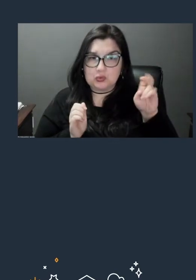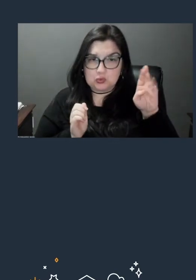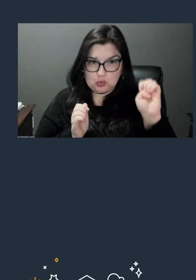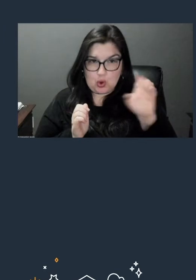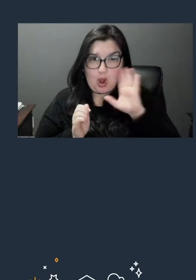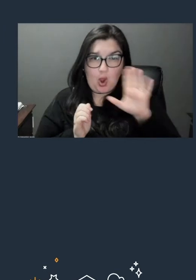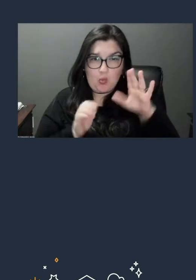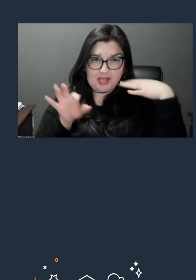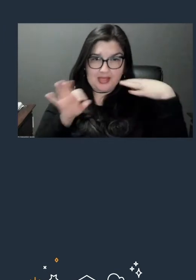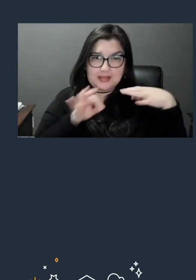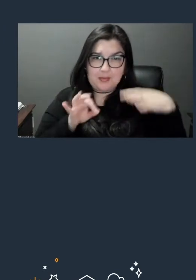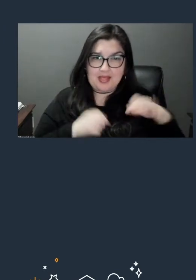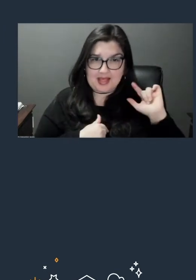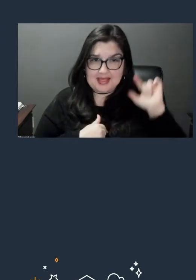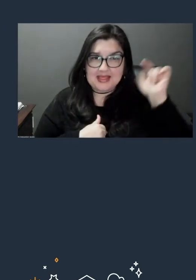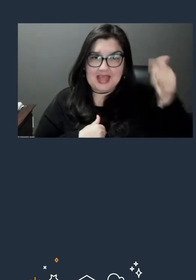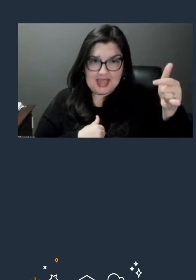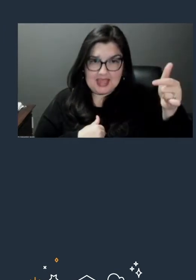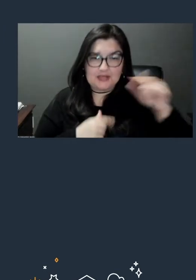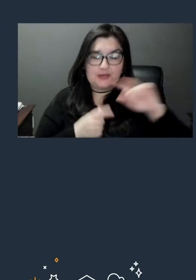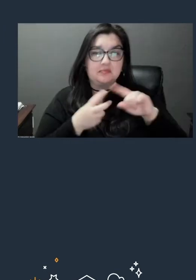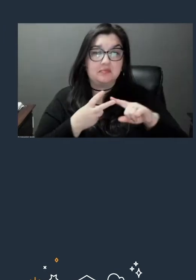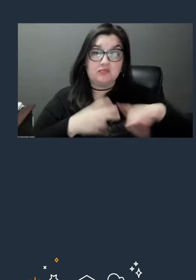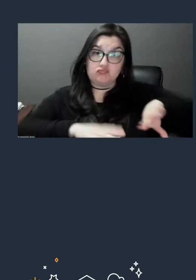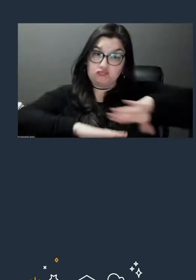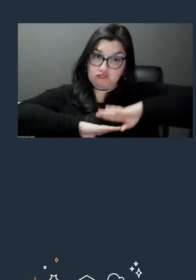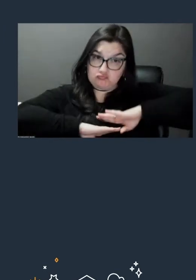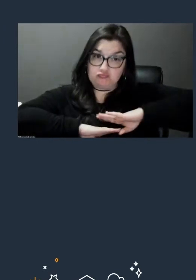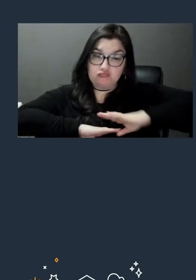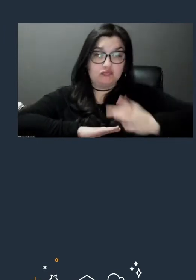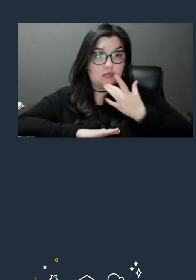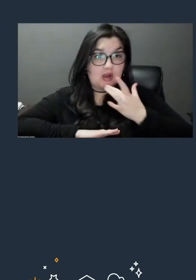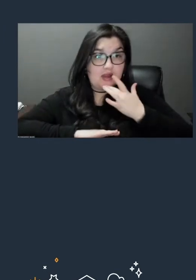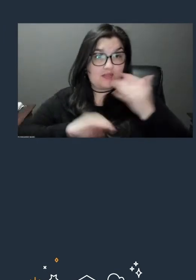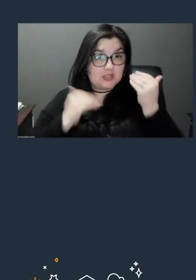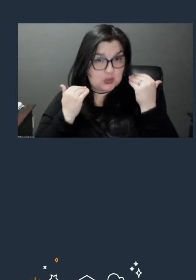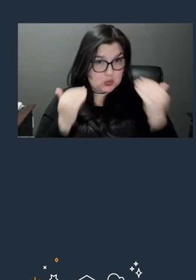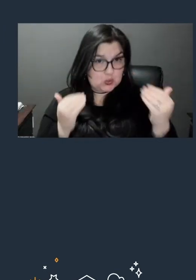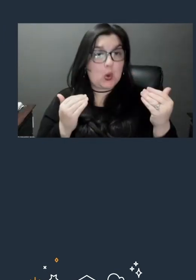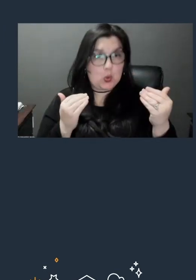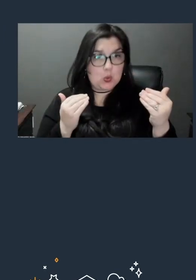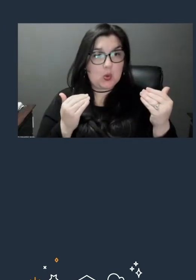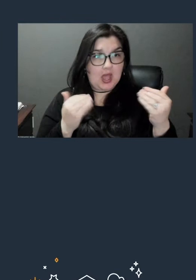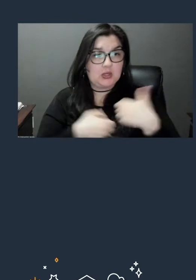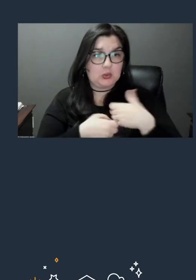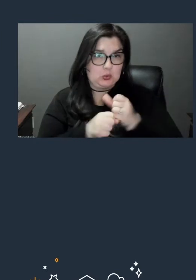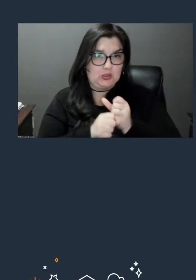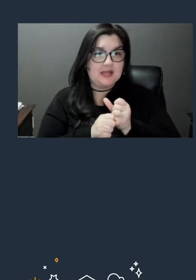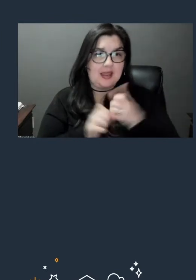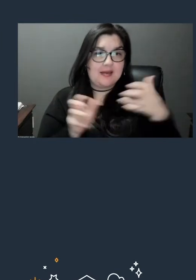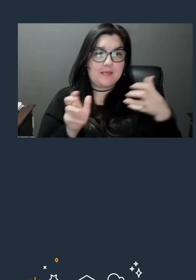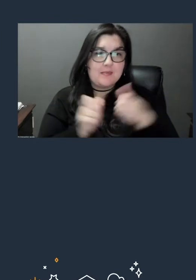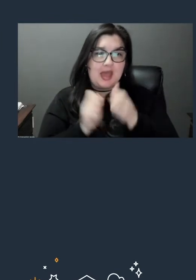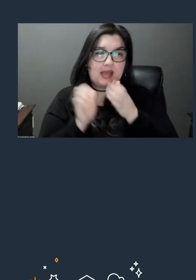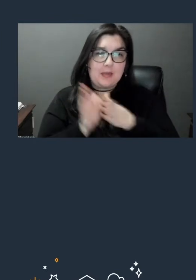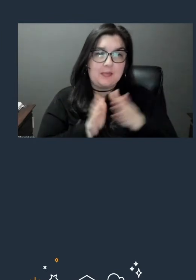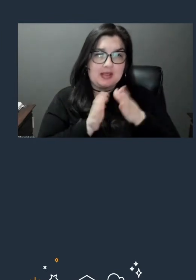So, once you're satisfied with your preferences, go ahead and create the backup plan. Now, the second step is assigning resources.